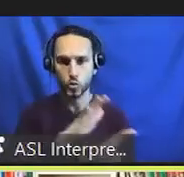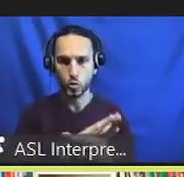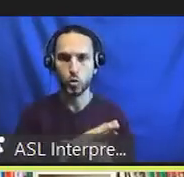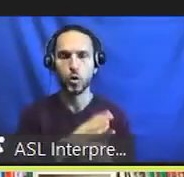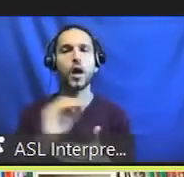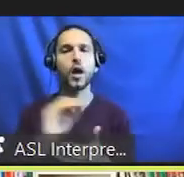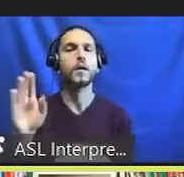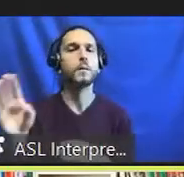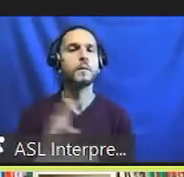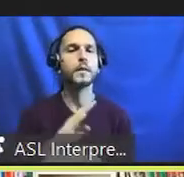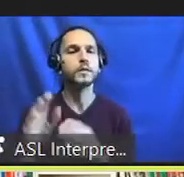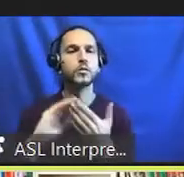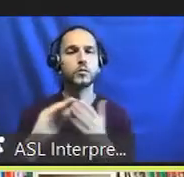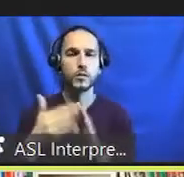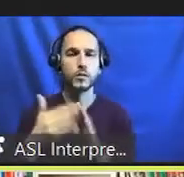as for the business community.